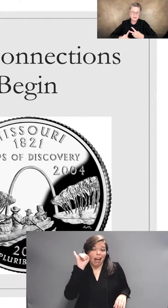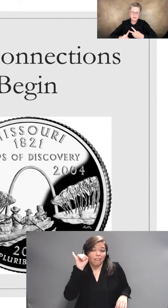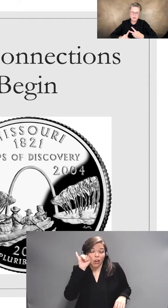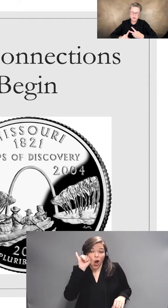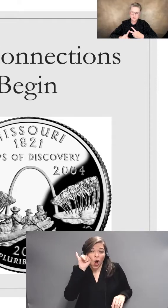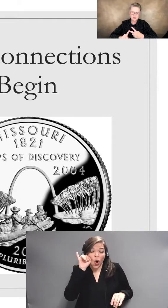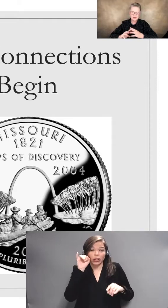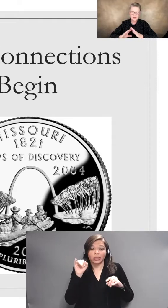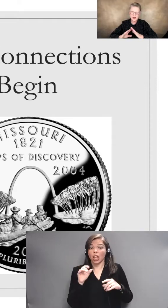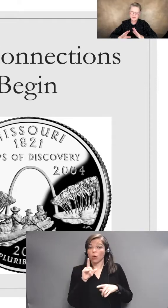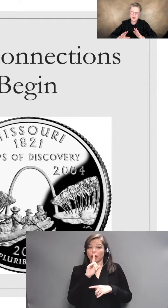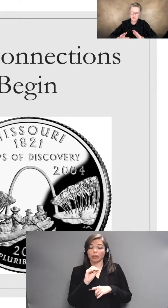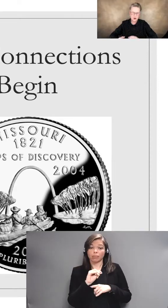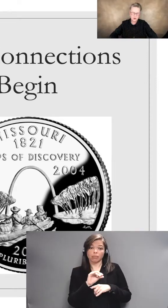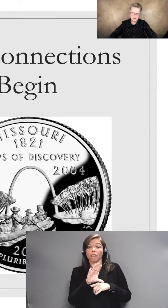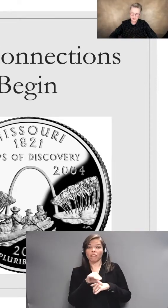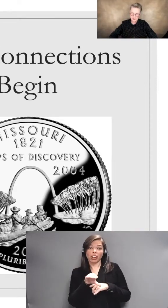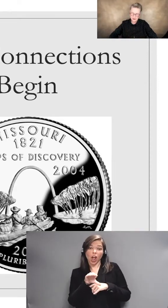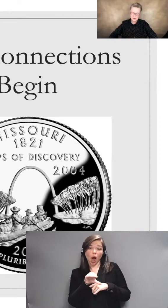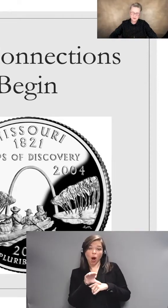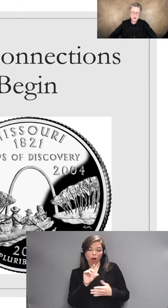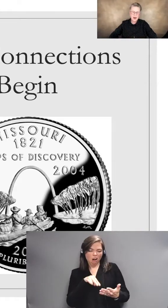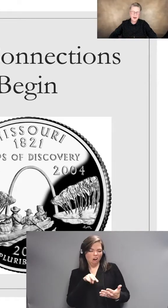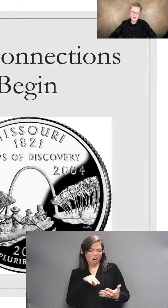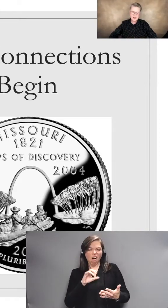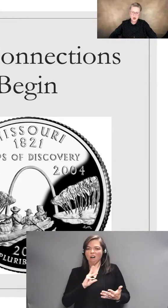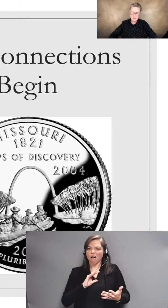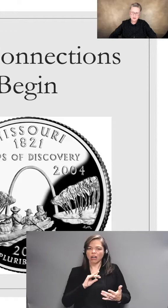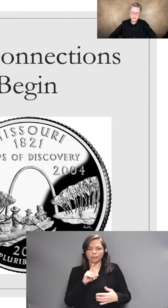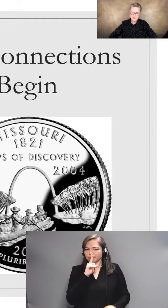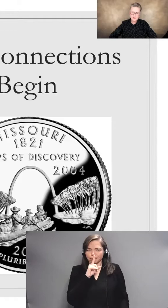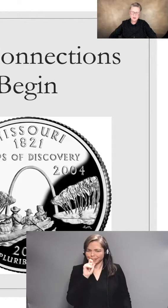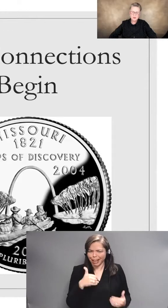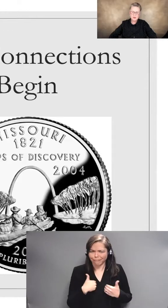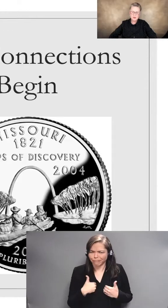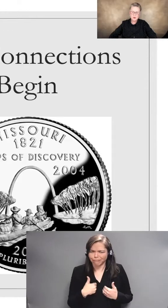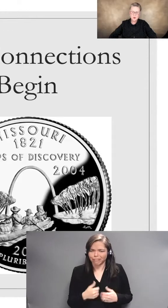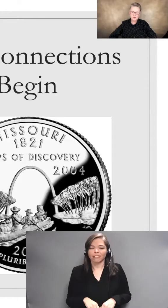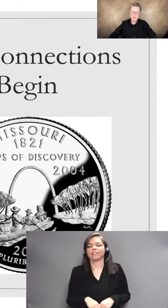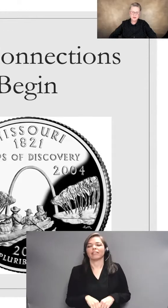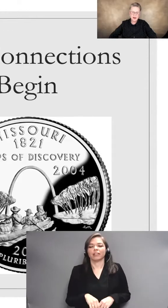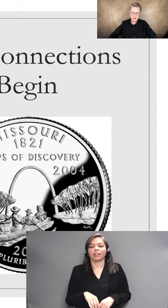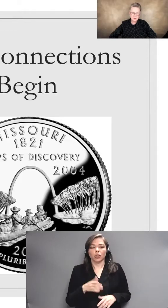videos, we didn't have that at all, so I asked Charlotte to come into one of my classes